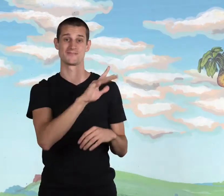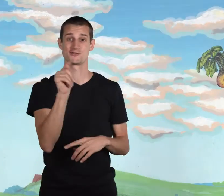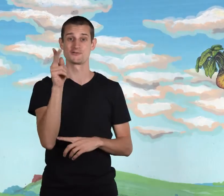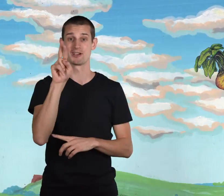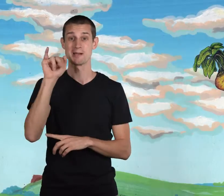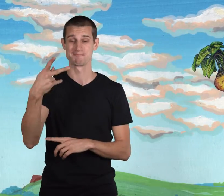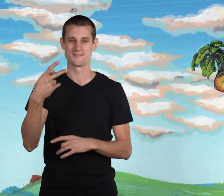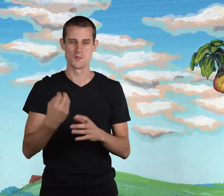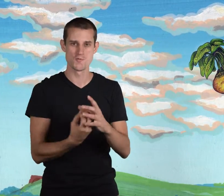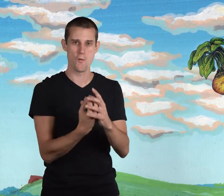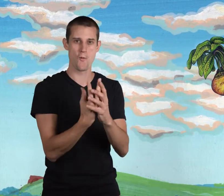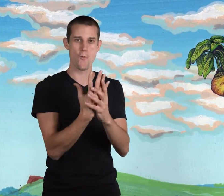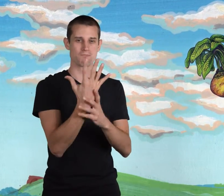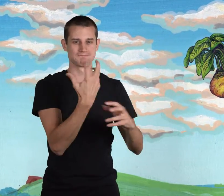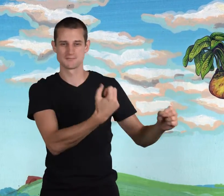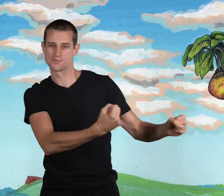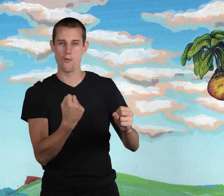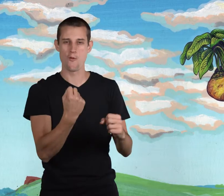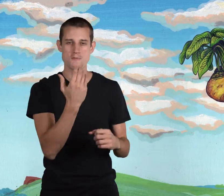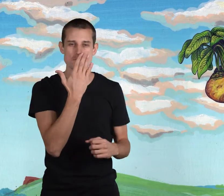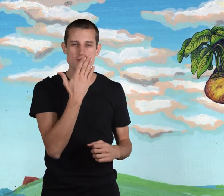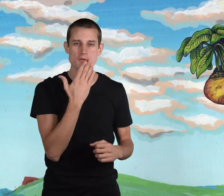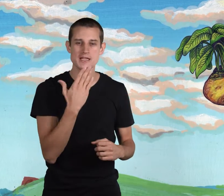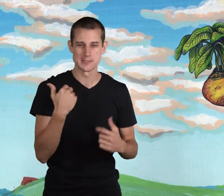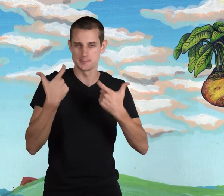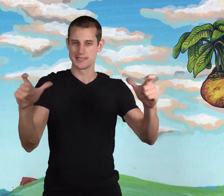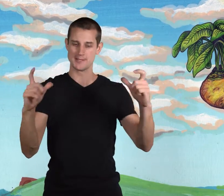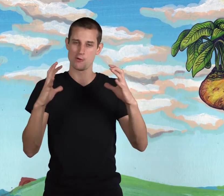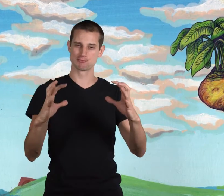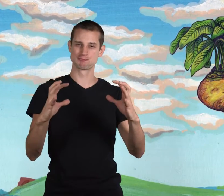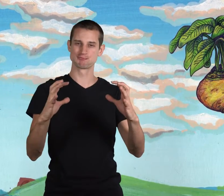that their turnip would grow strong, sweet, and big.